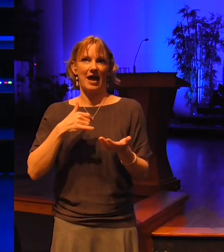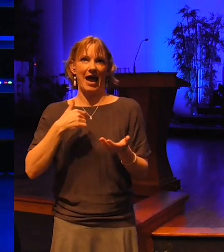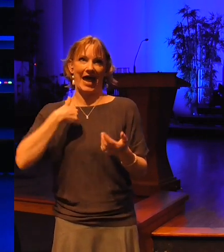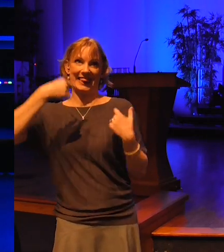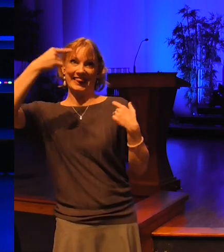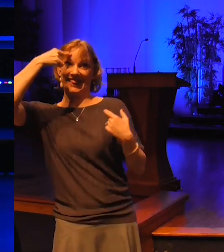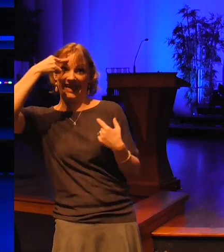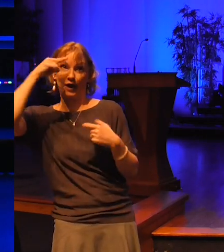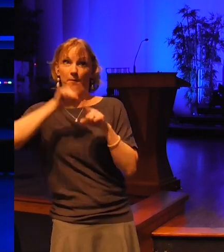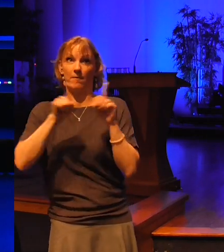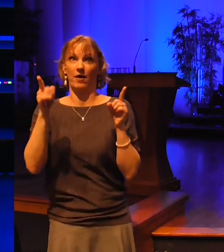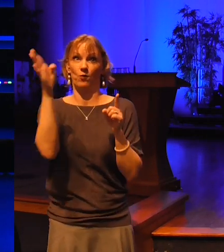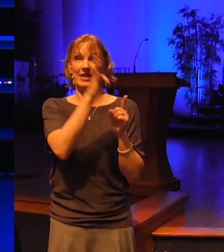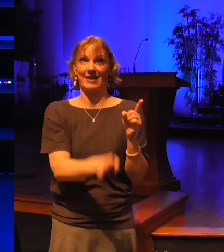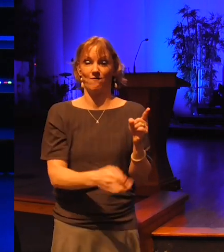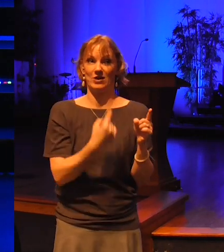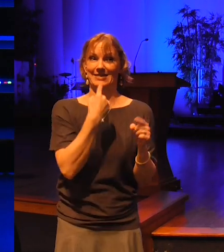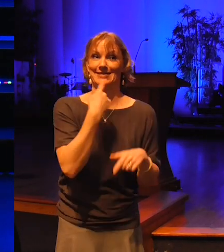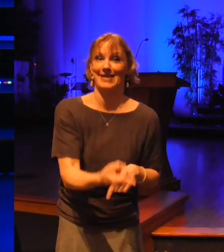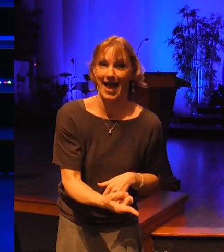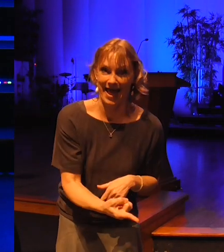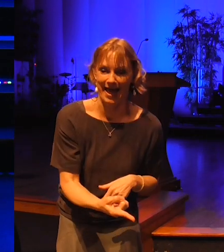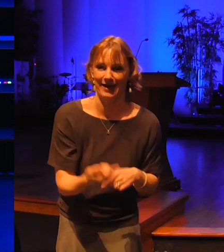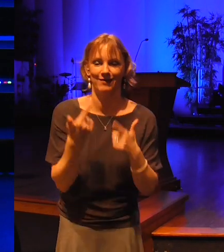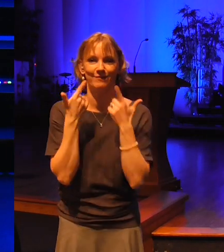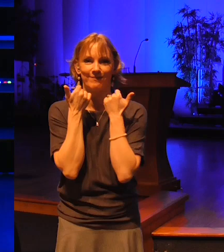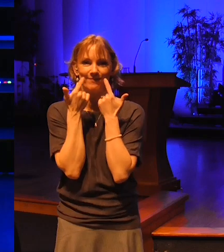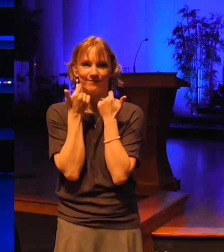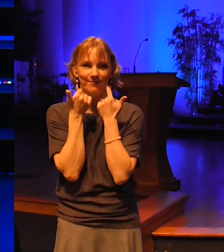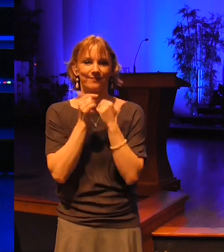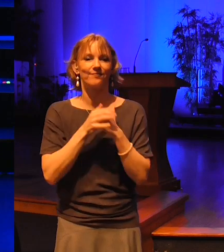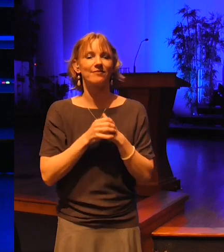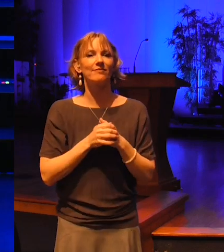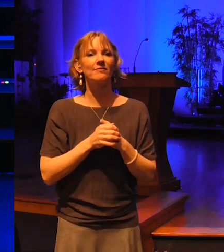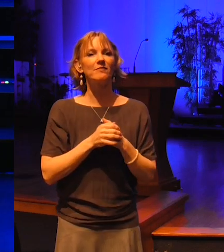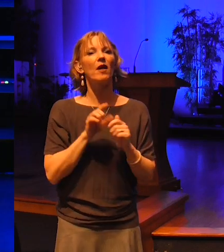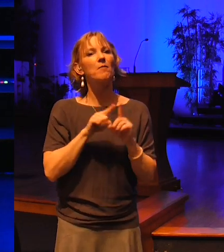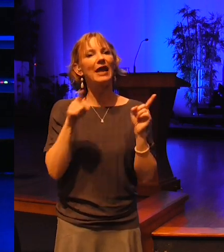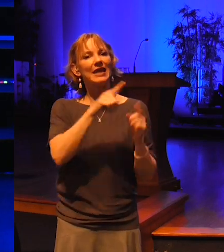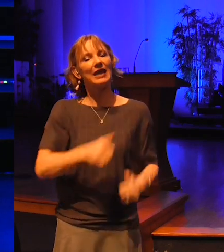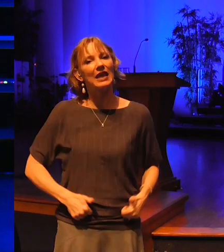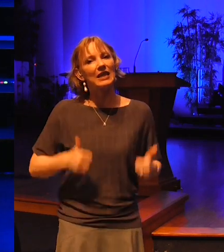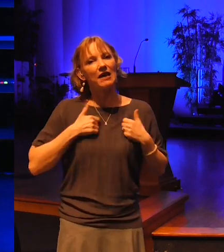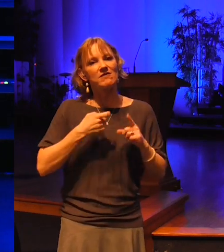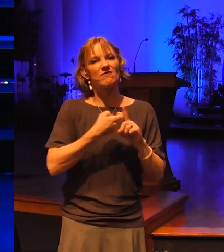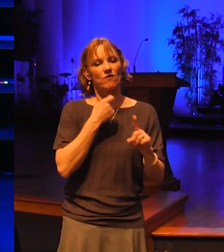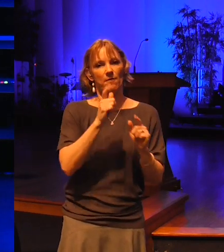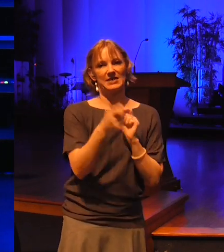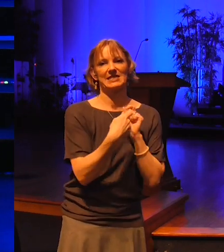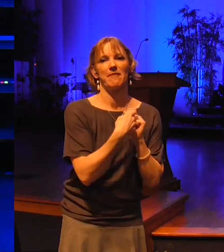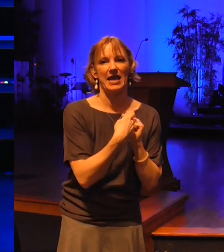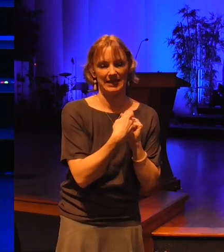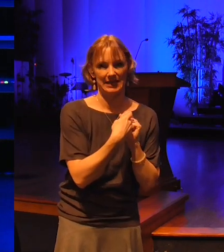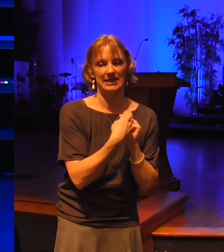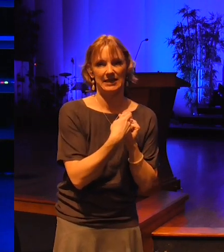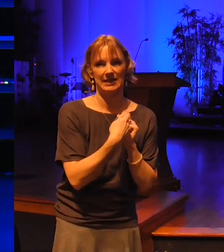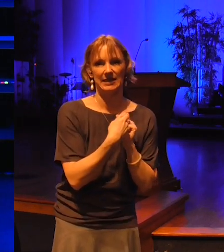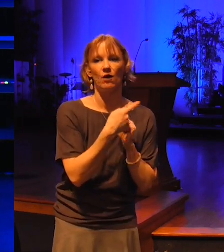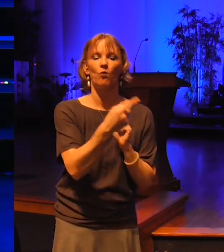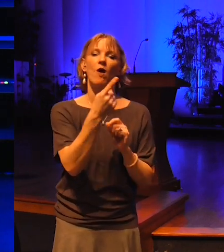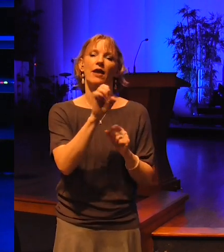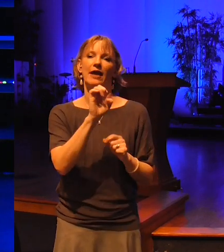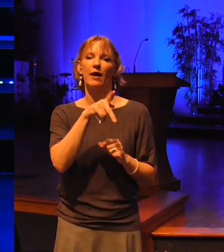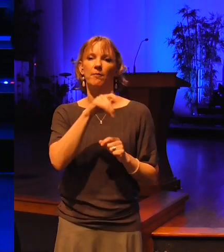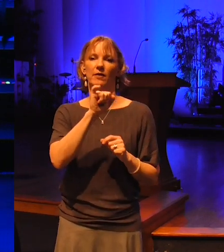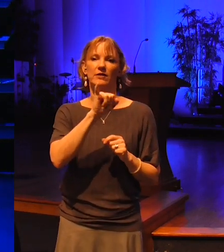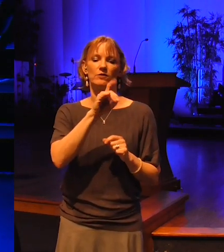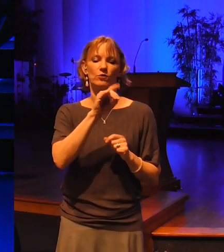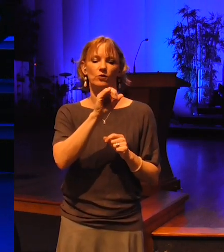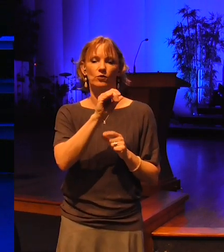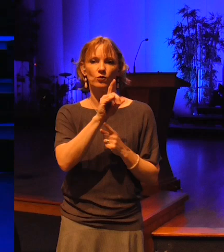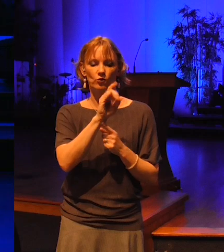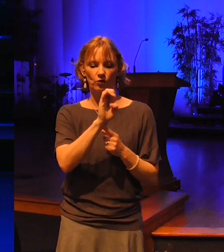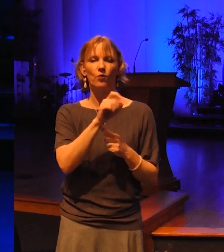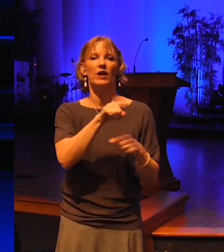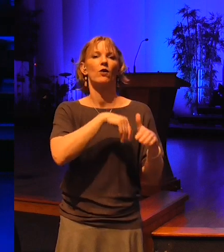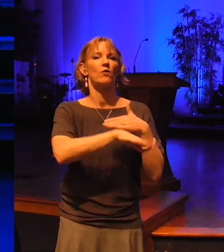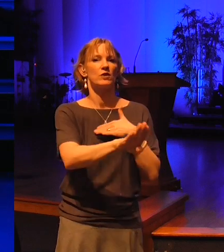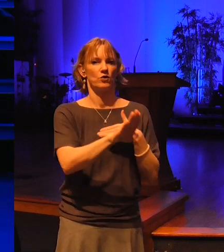say but he lives from spite and in one particular episode he enters uh Mocha Joe's coffee shop